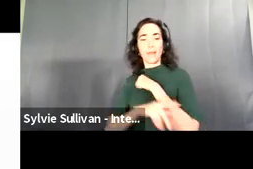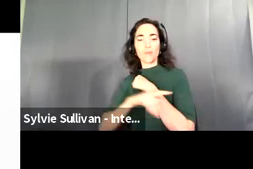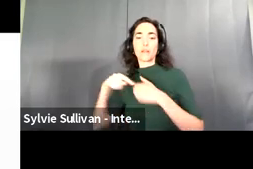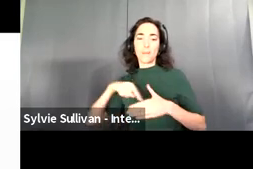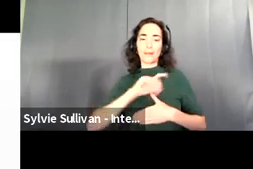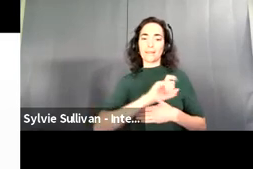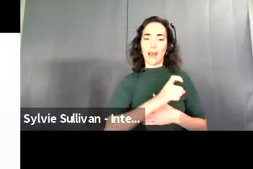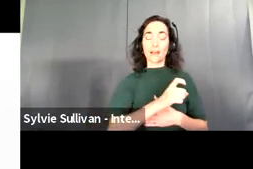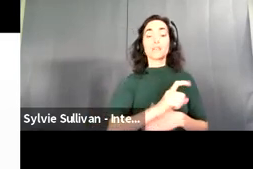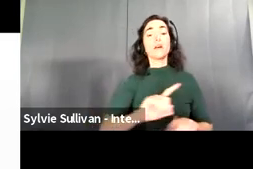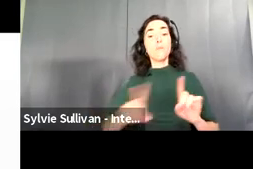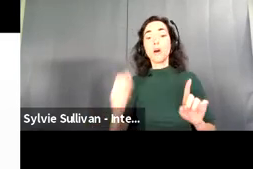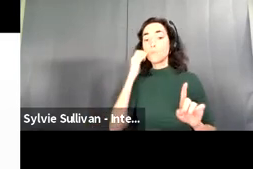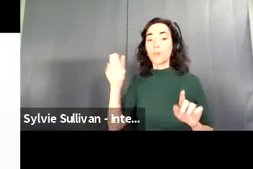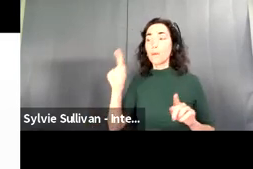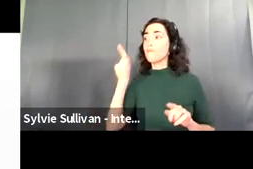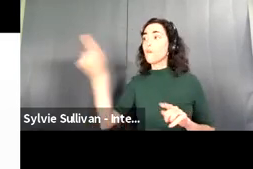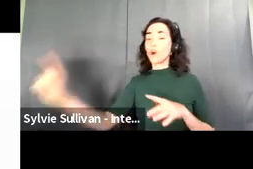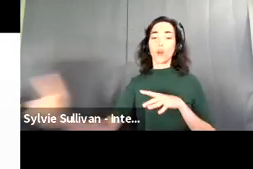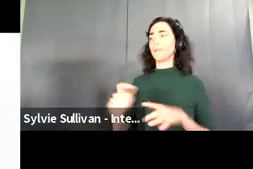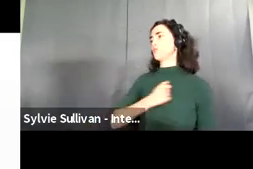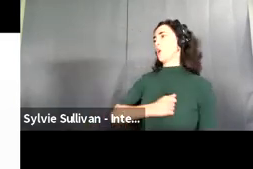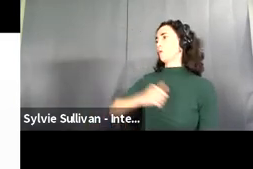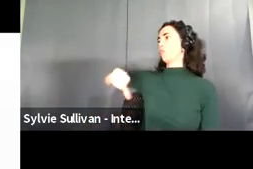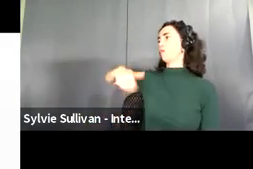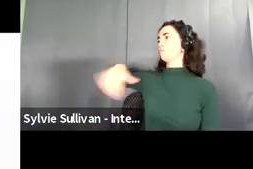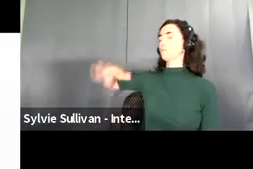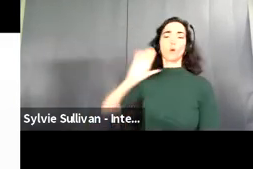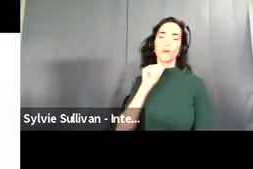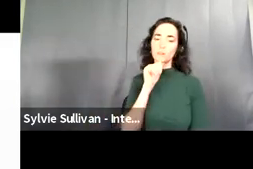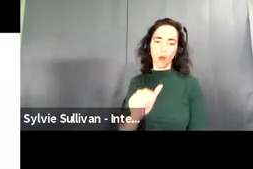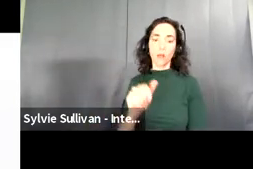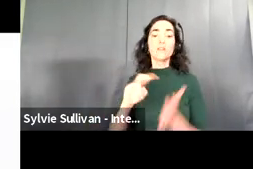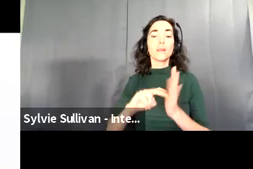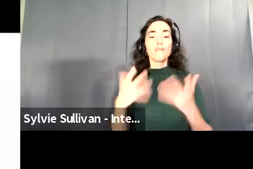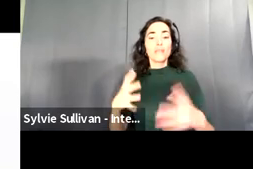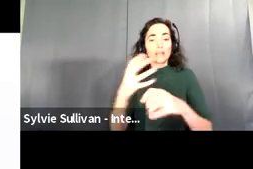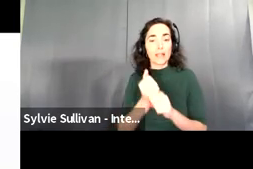So we did get a grant to be able to fund some of the individuals that are out of our parish.